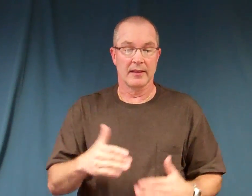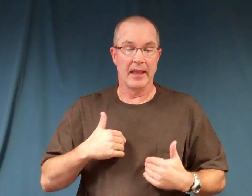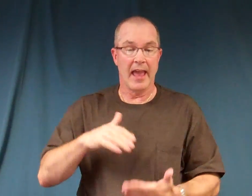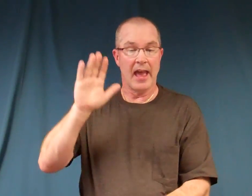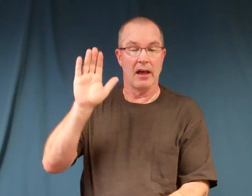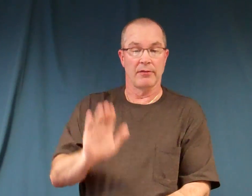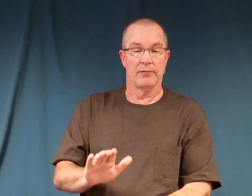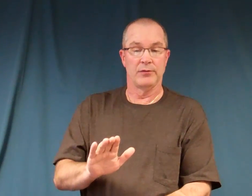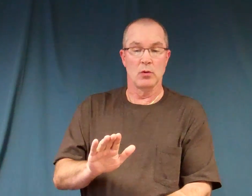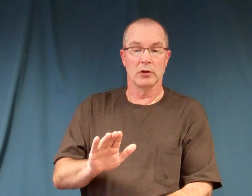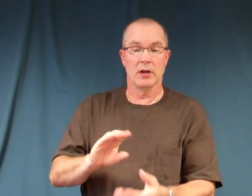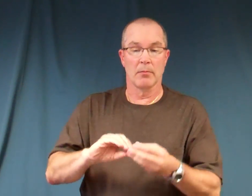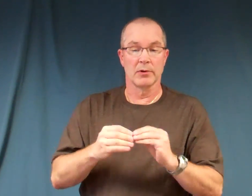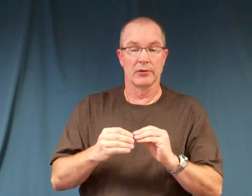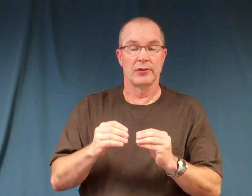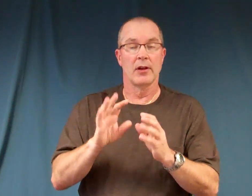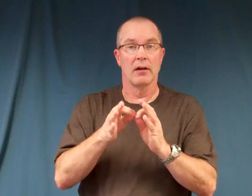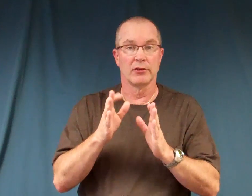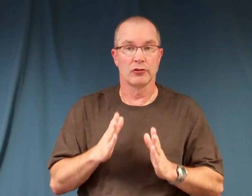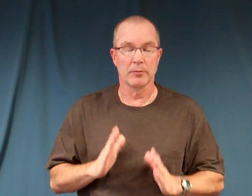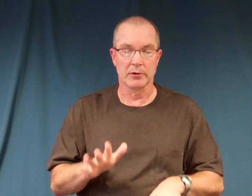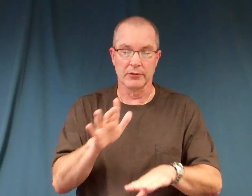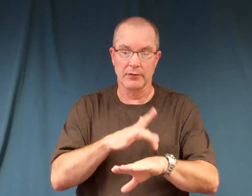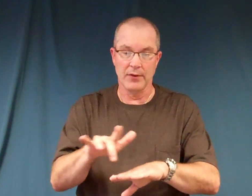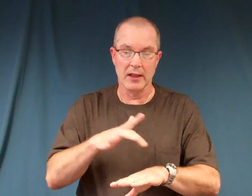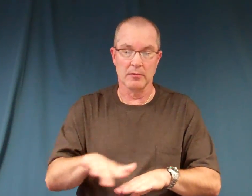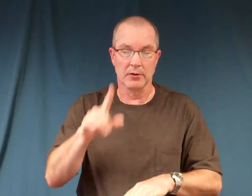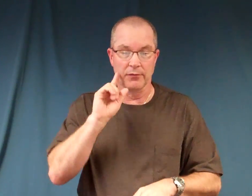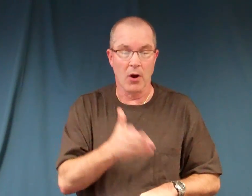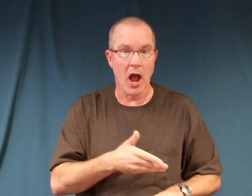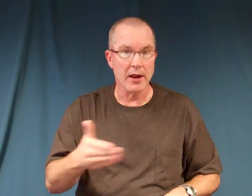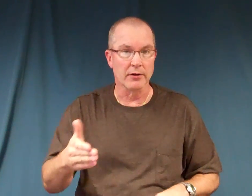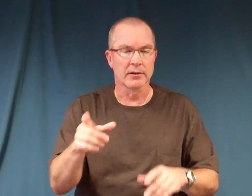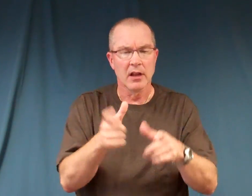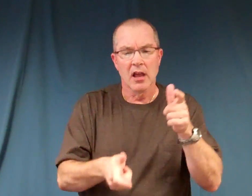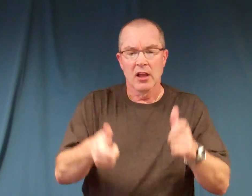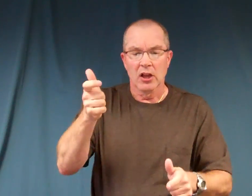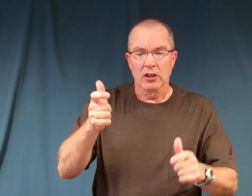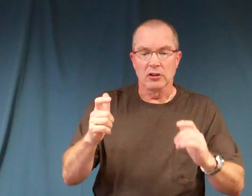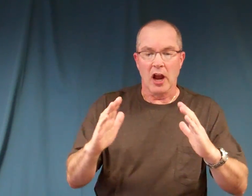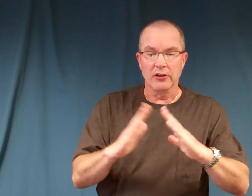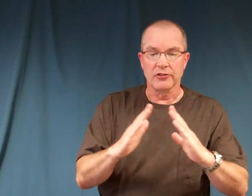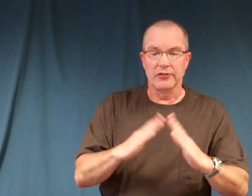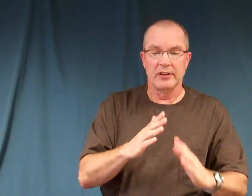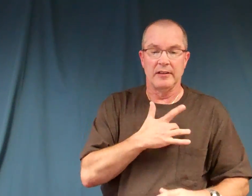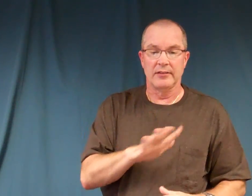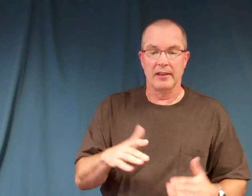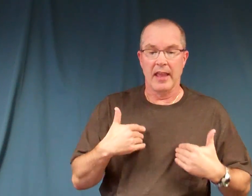tend to have fewer numbers of interpreters available for hire. Larger cities tend to